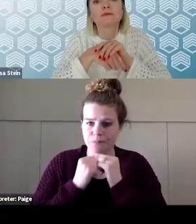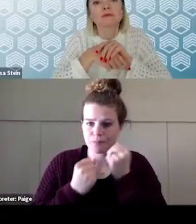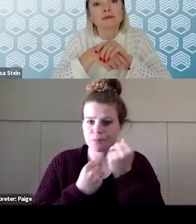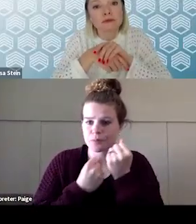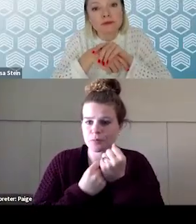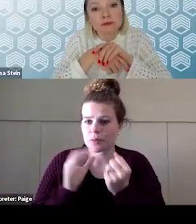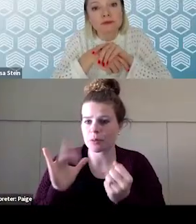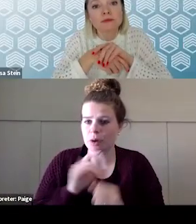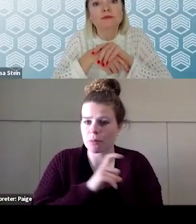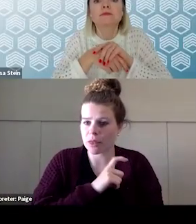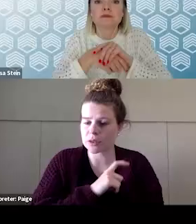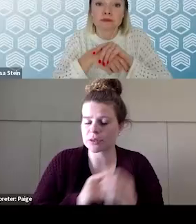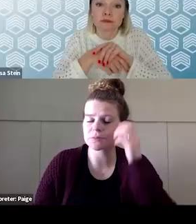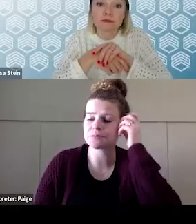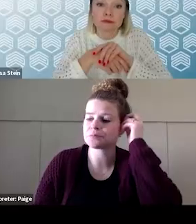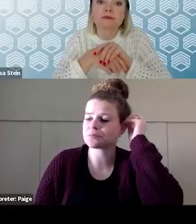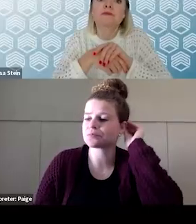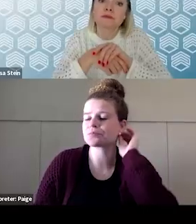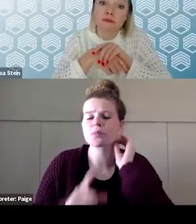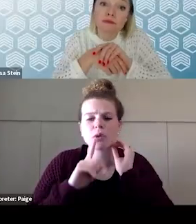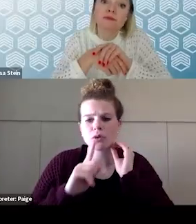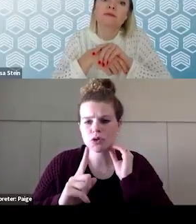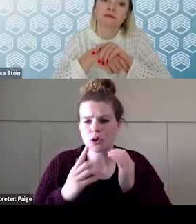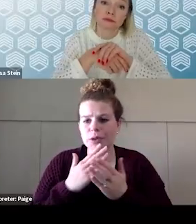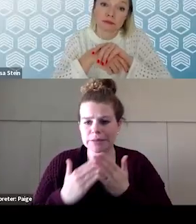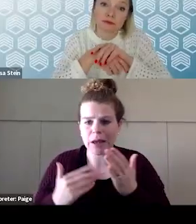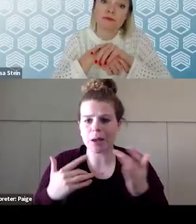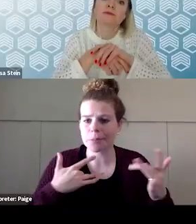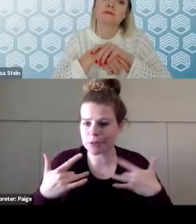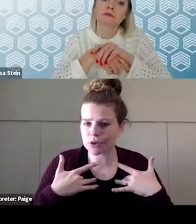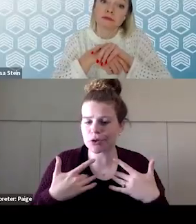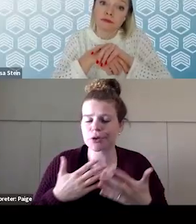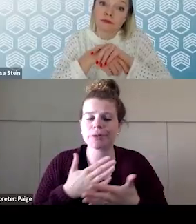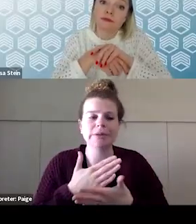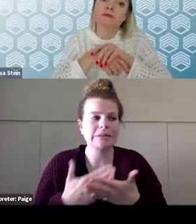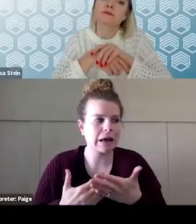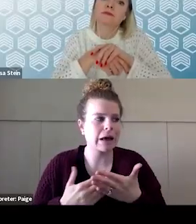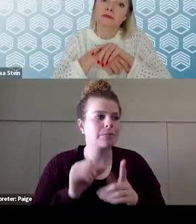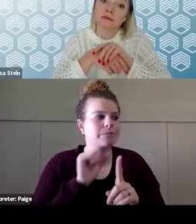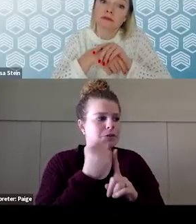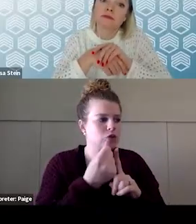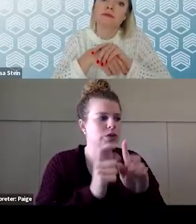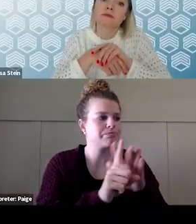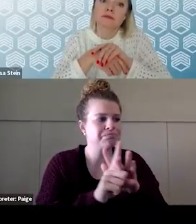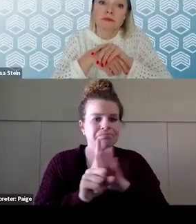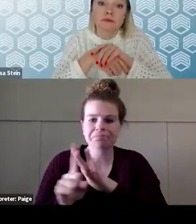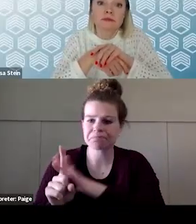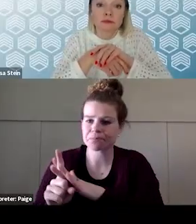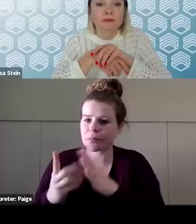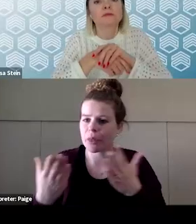While there were certainly echoes of concern and there were certainly instances in which things could have gone differently,